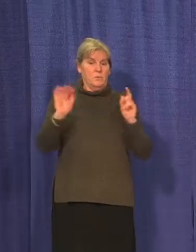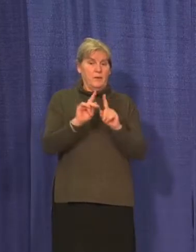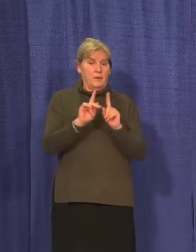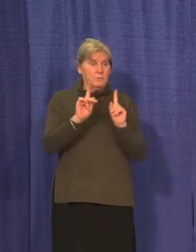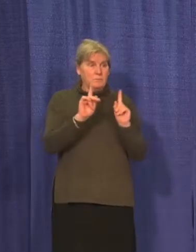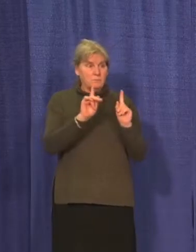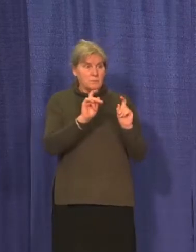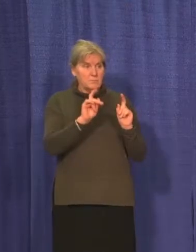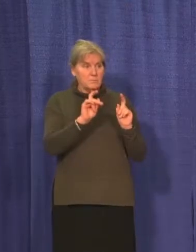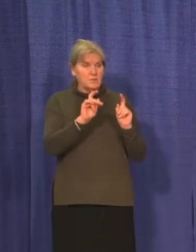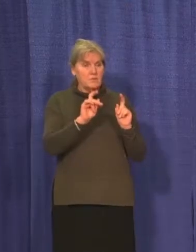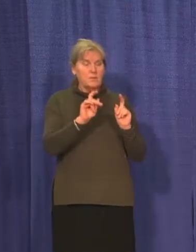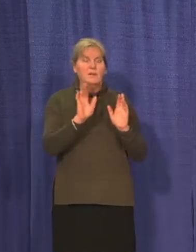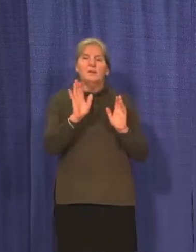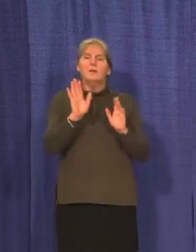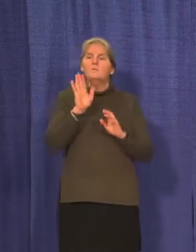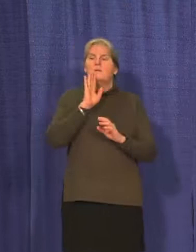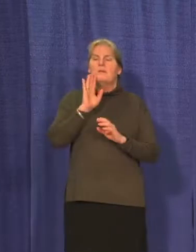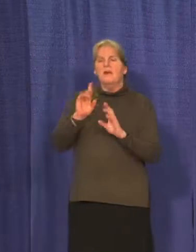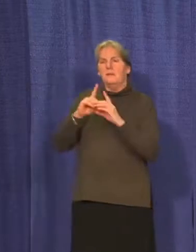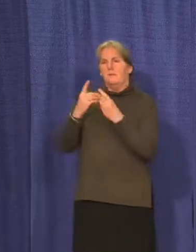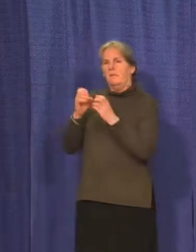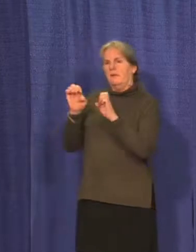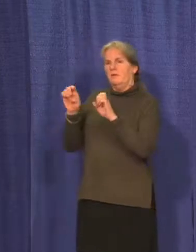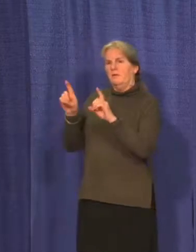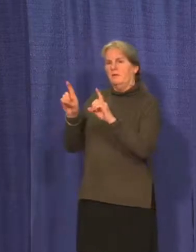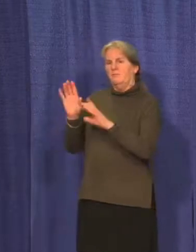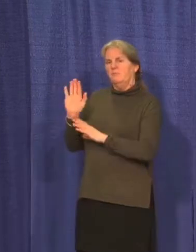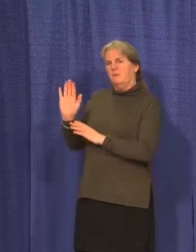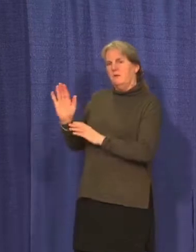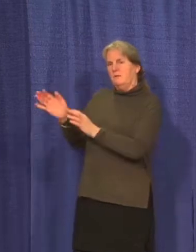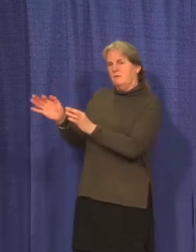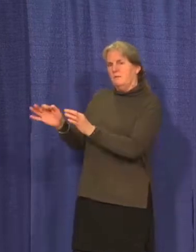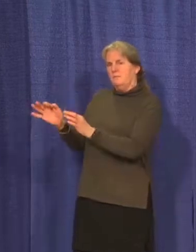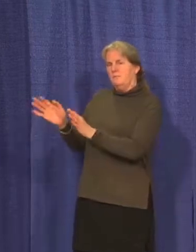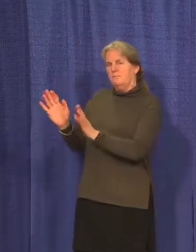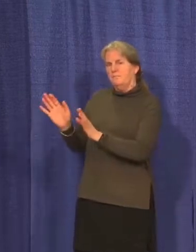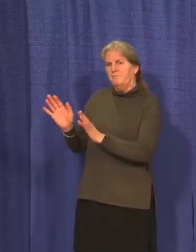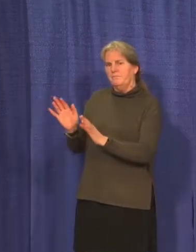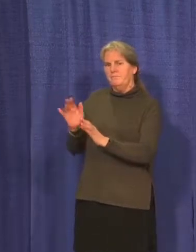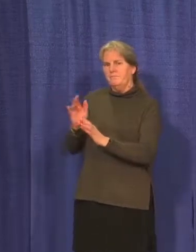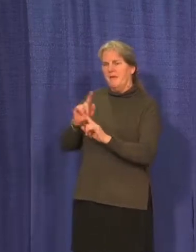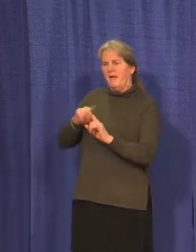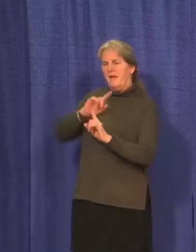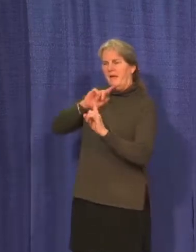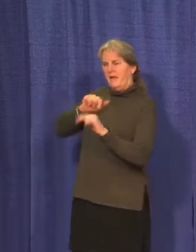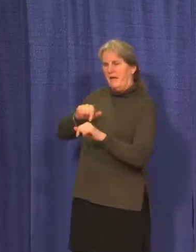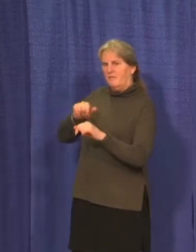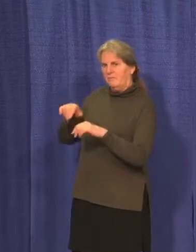Again, this is a Department of Education decision of course, so I don't want to speak for the